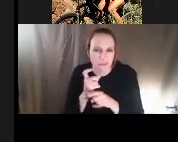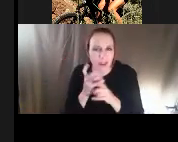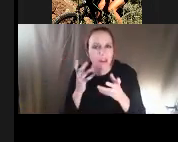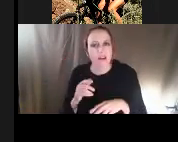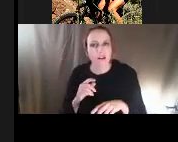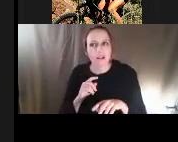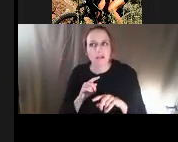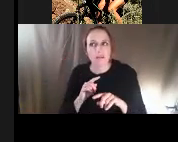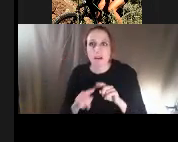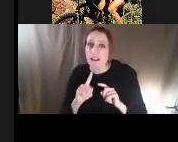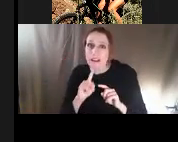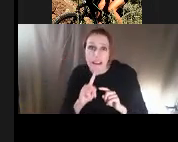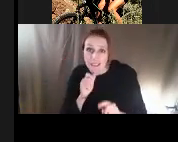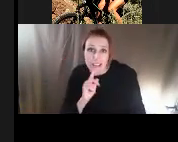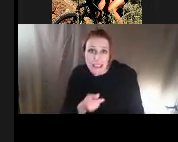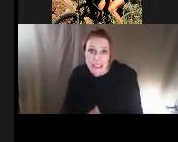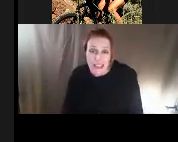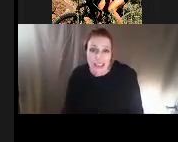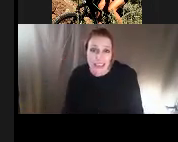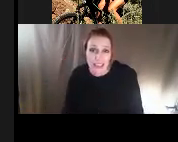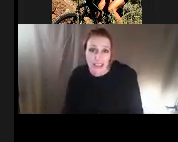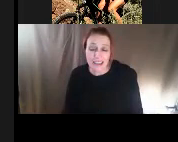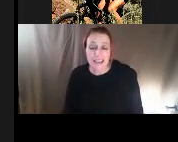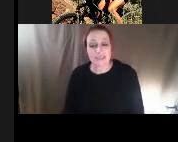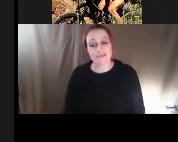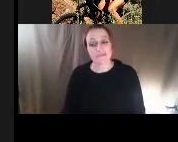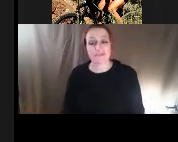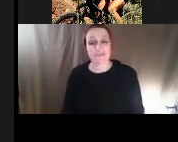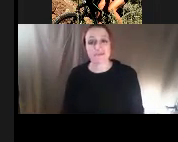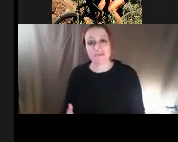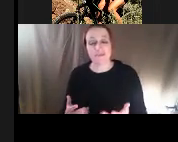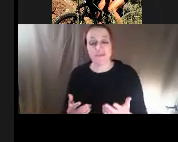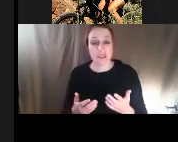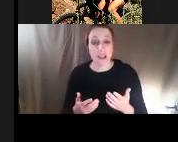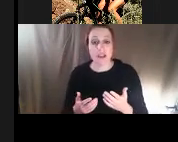And I think part of the whole process is that we continually reevaluate ourselves.